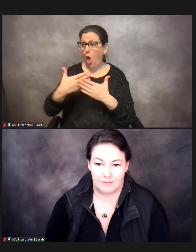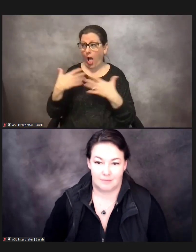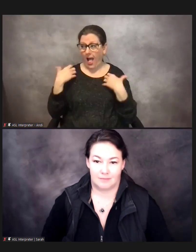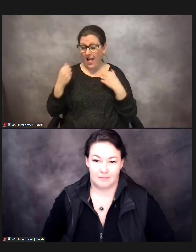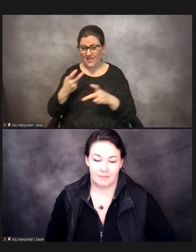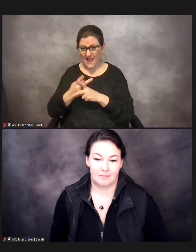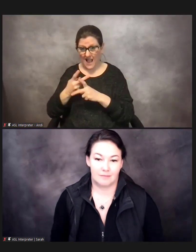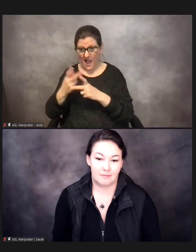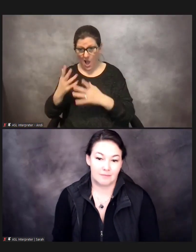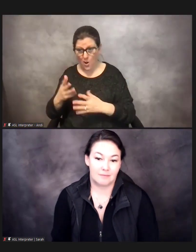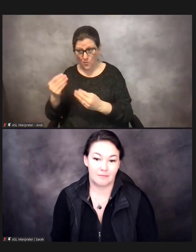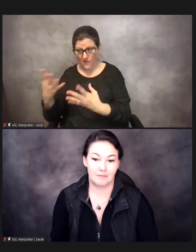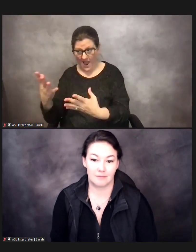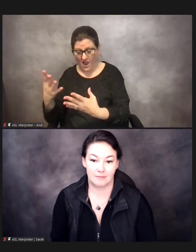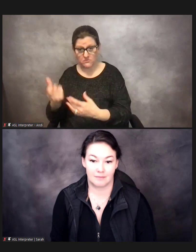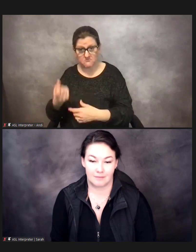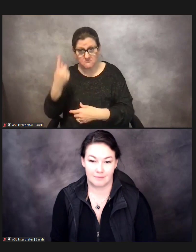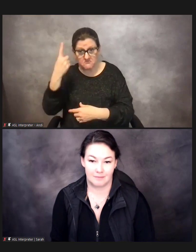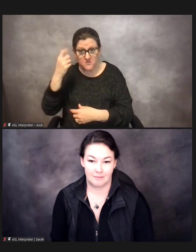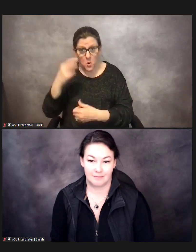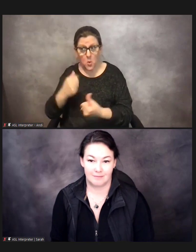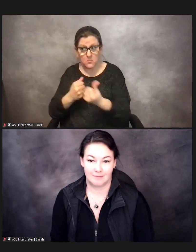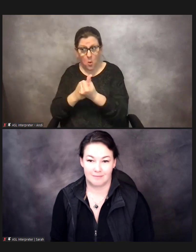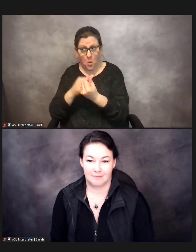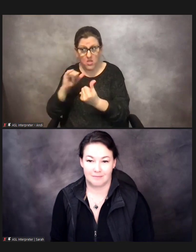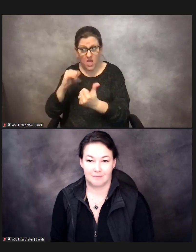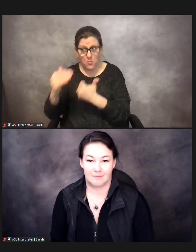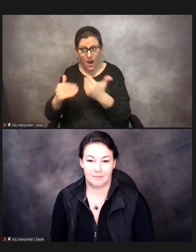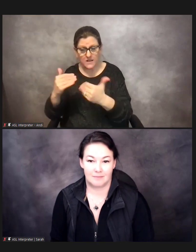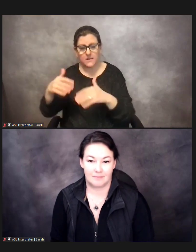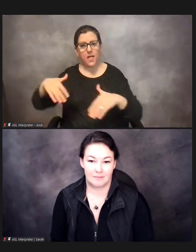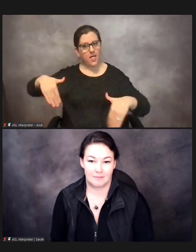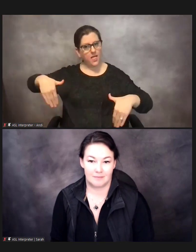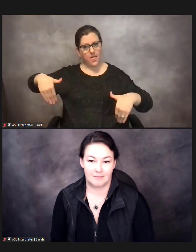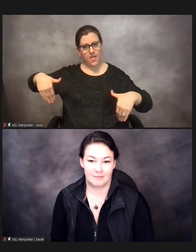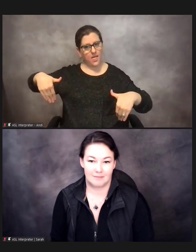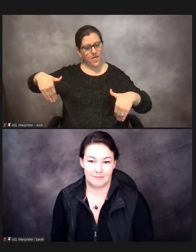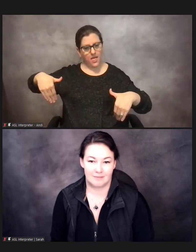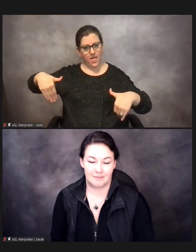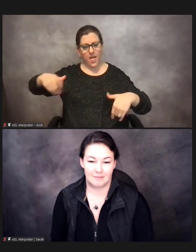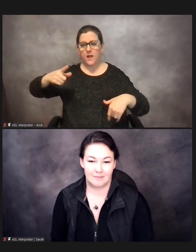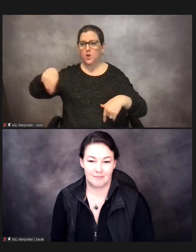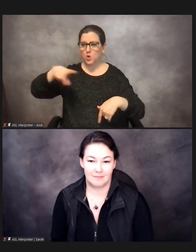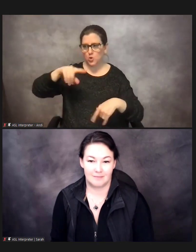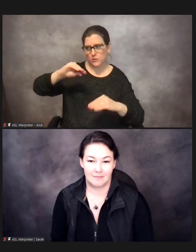providers understand or support this process yet, but you can help